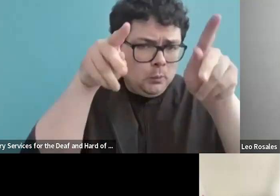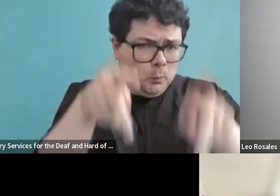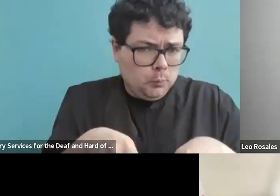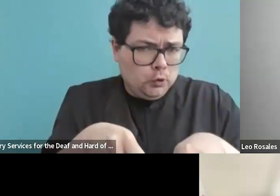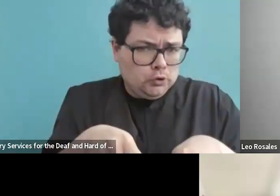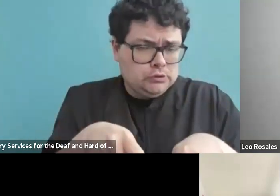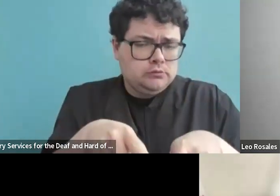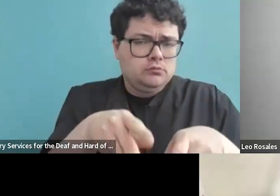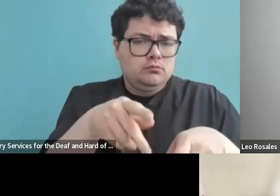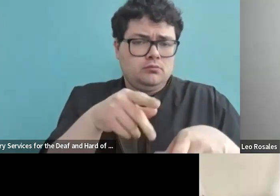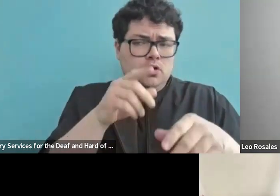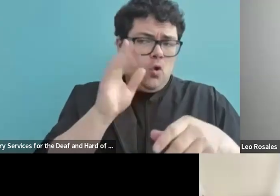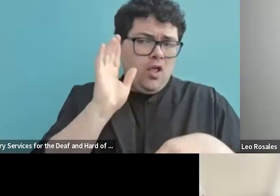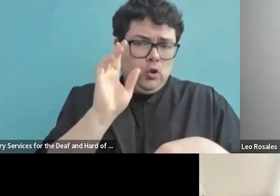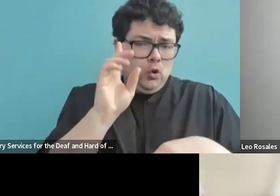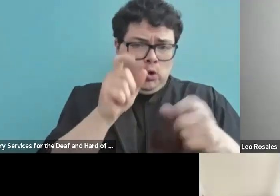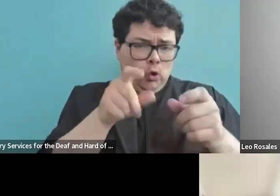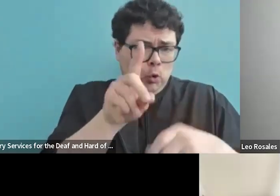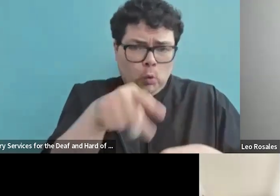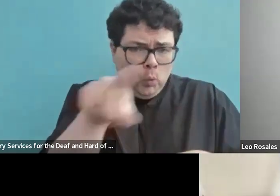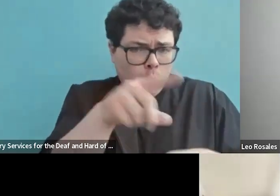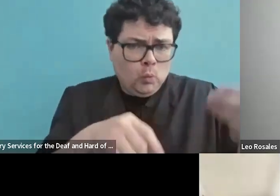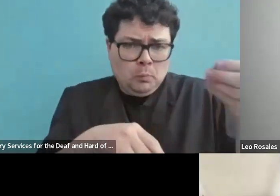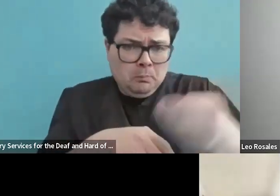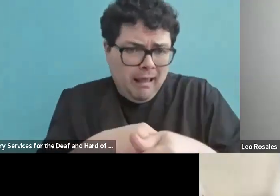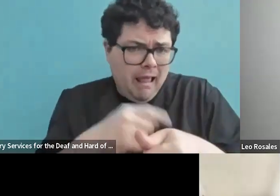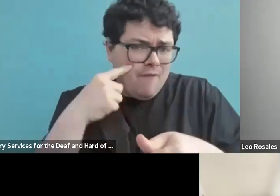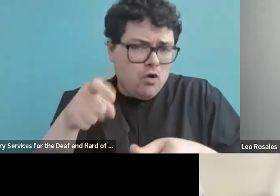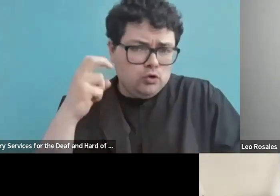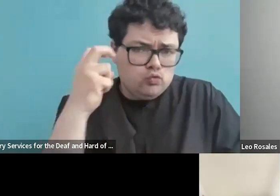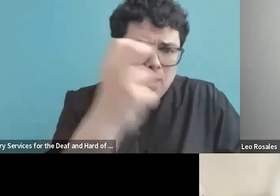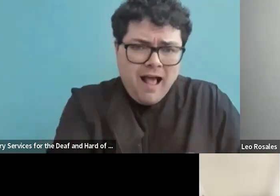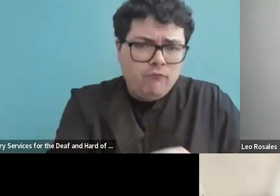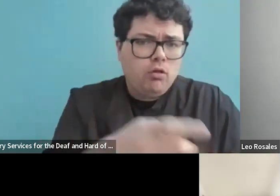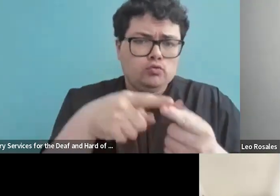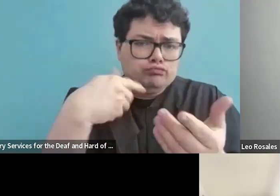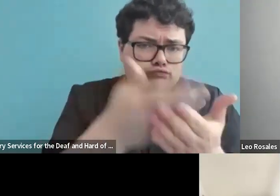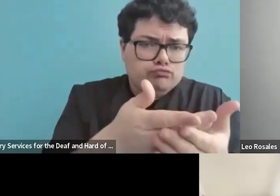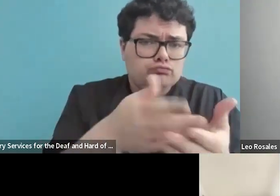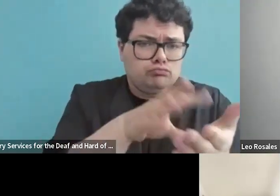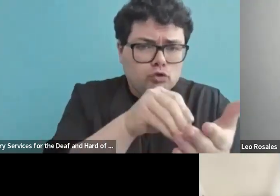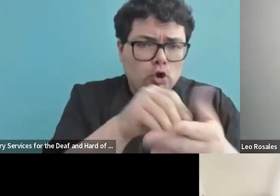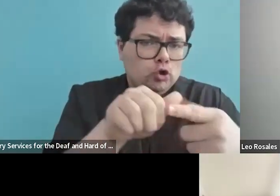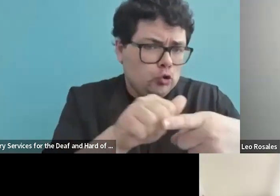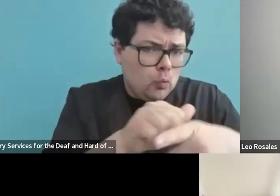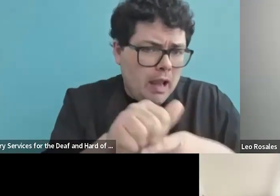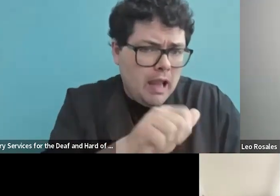will they be able to go in person, or do you pay for transportation